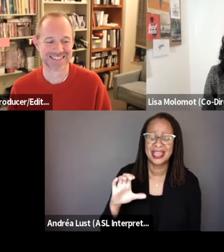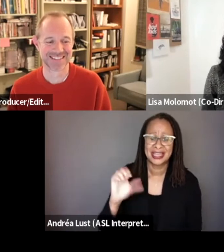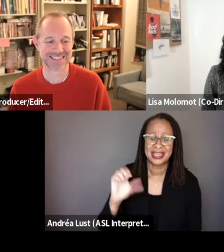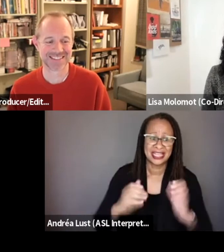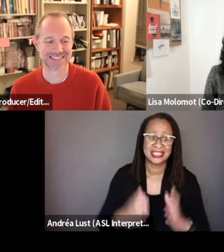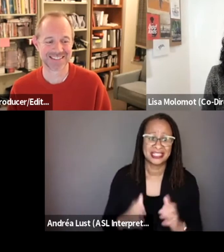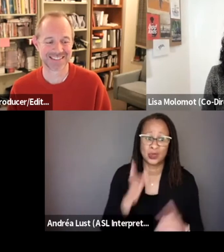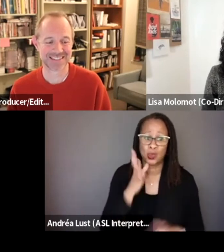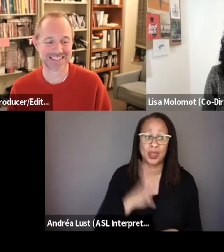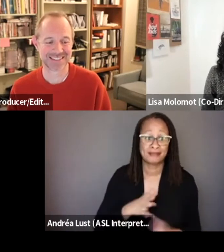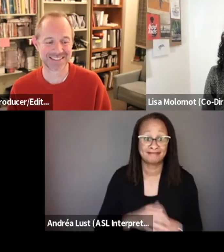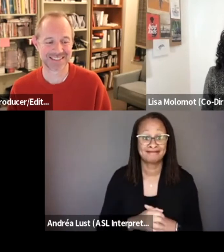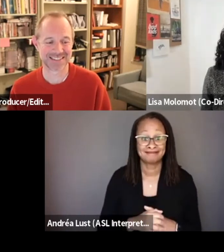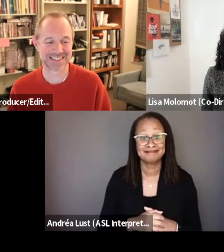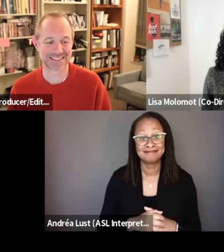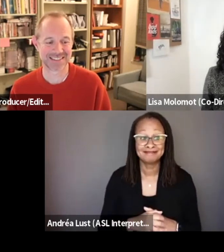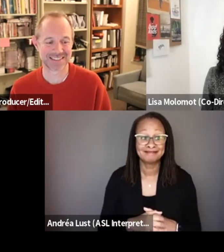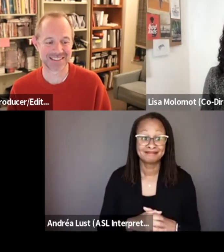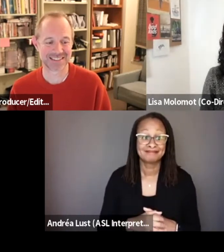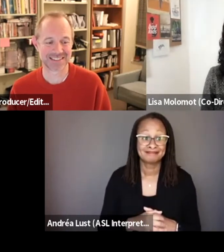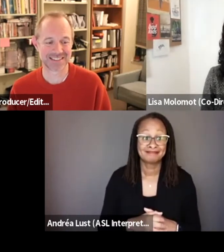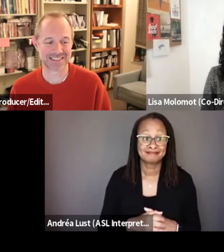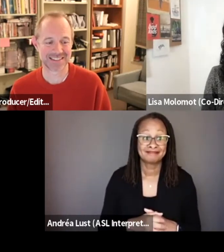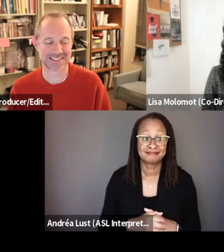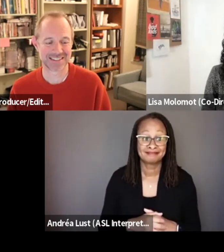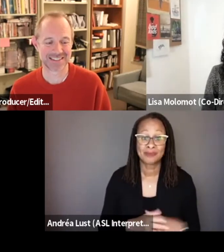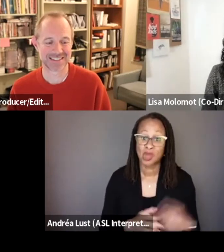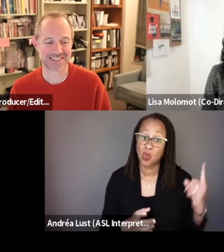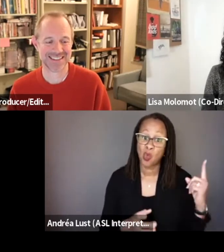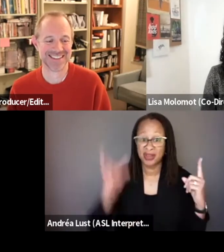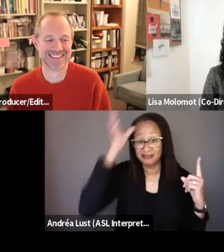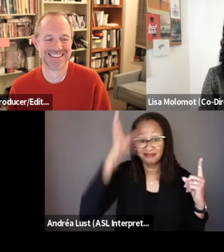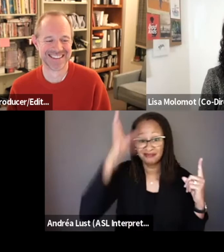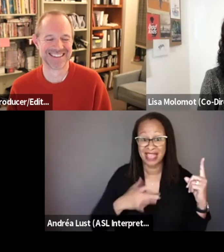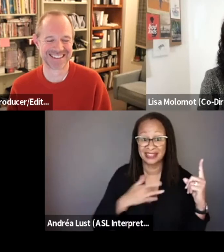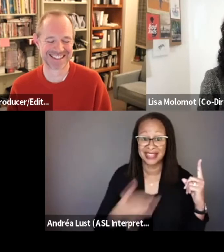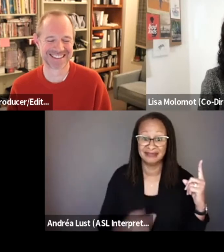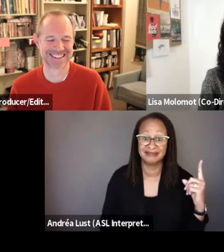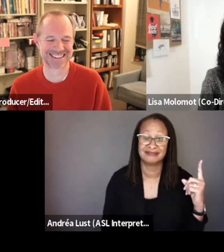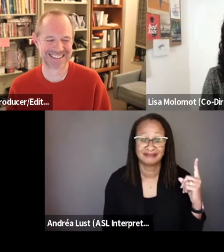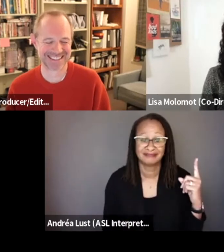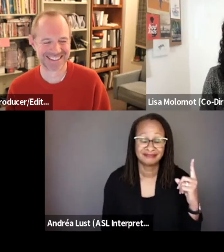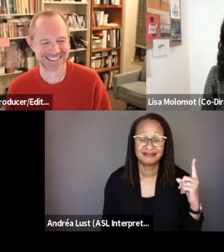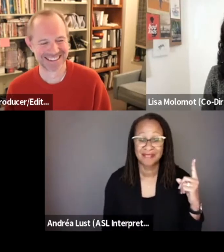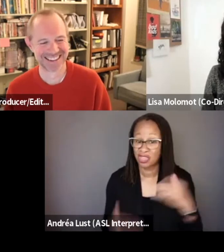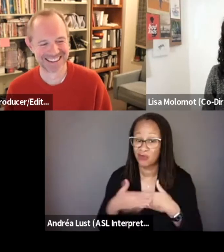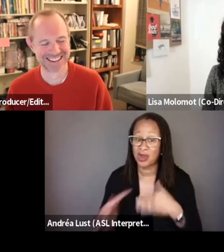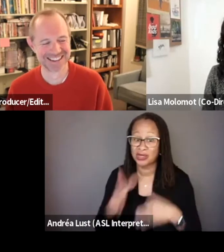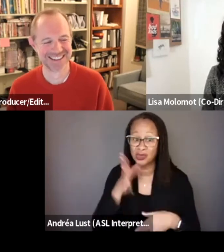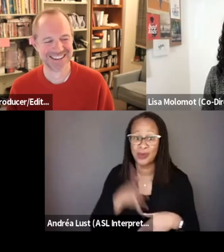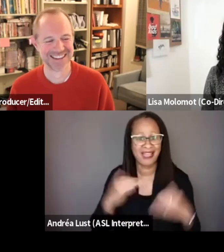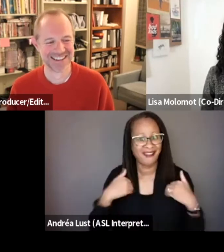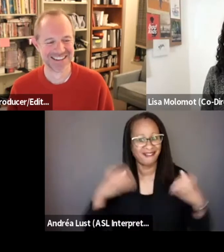well, they're usually, there's usually one man, one guy. I don't know. I have no idea.